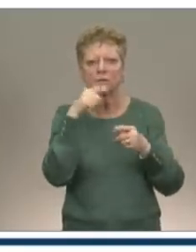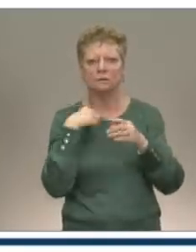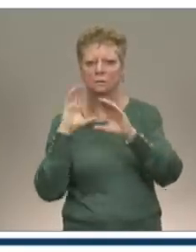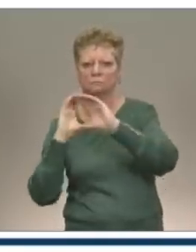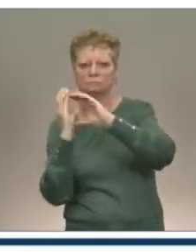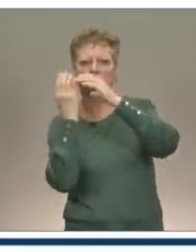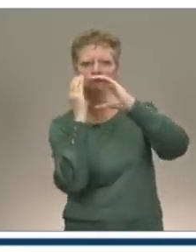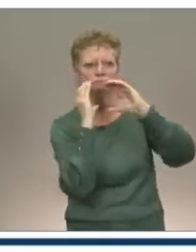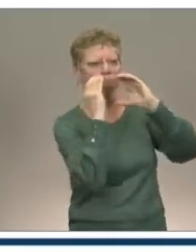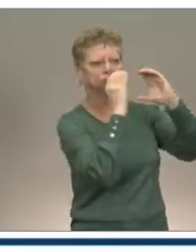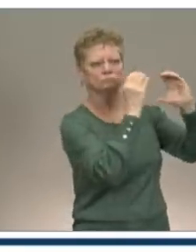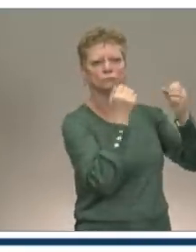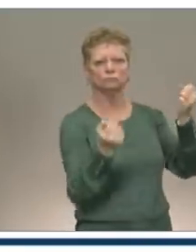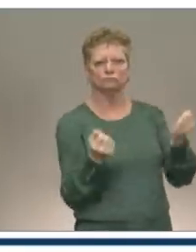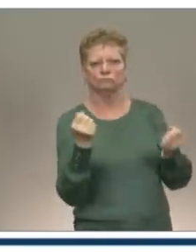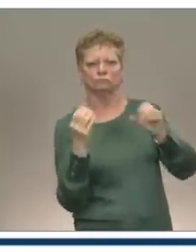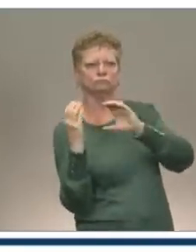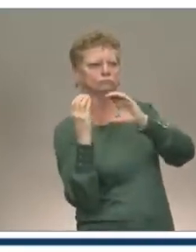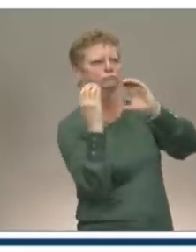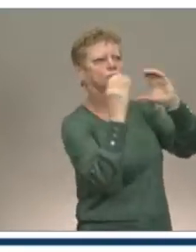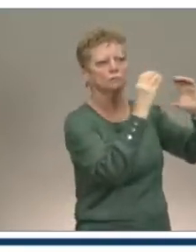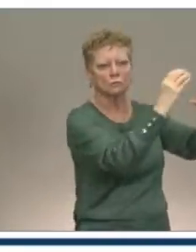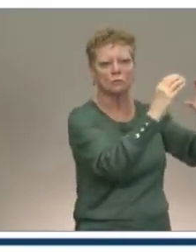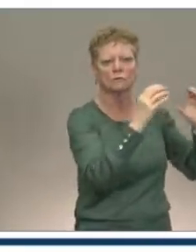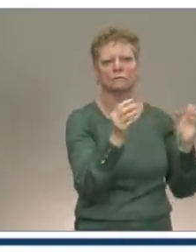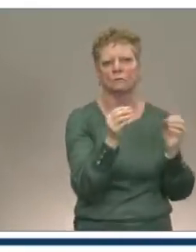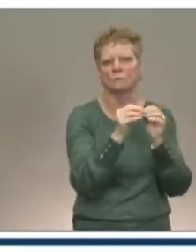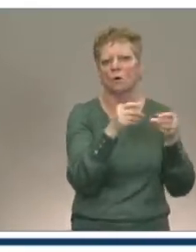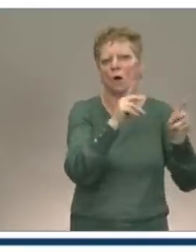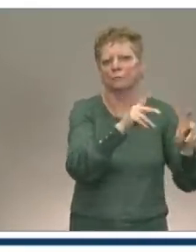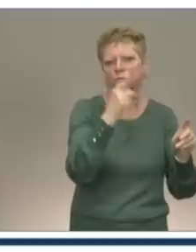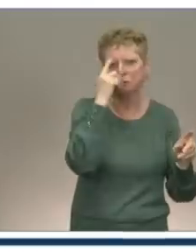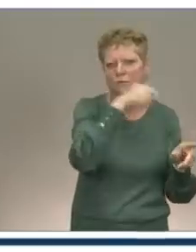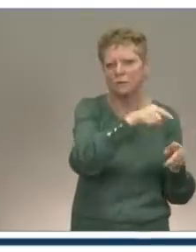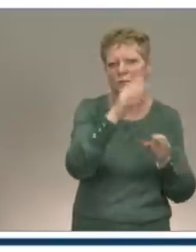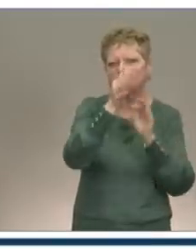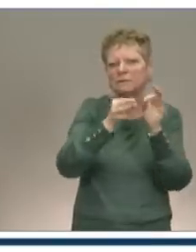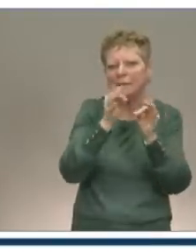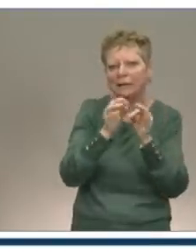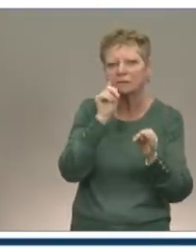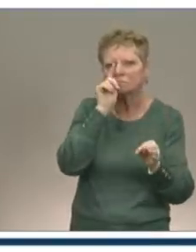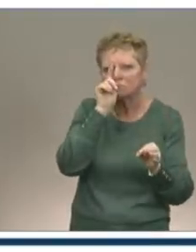increasing uh you know other other opportunities for those so we will continue to do that where